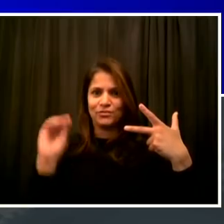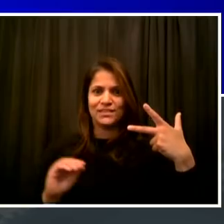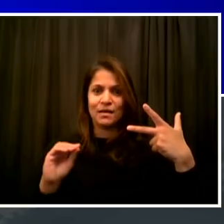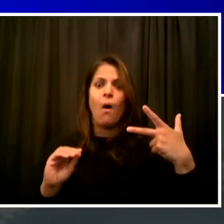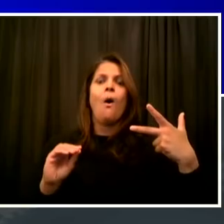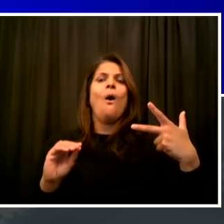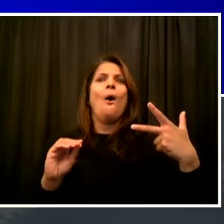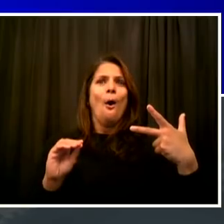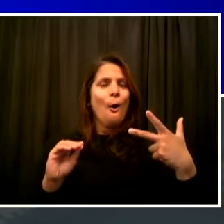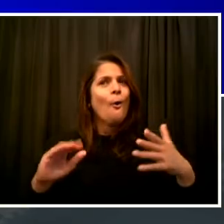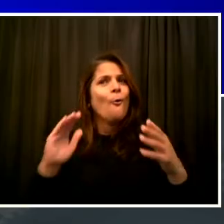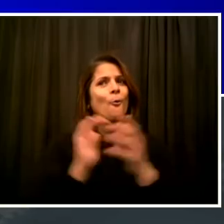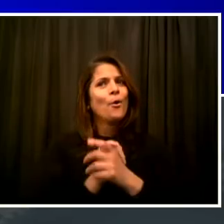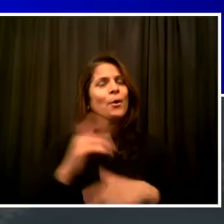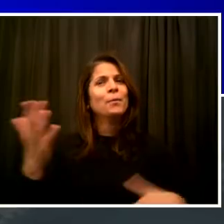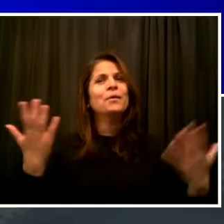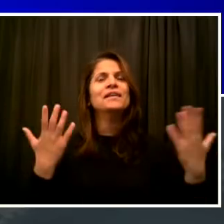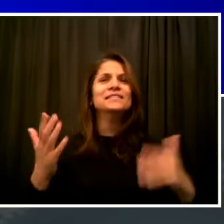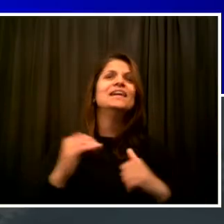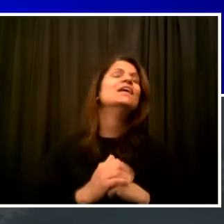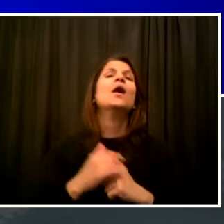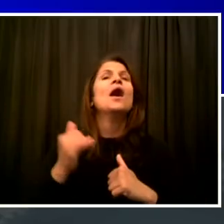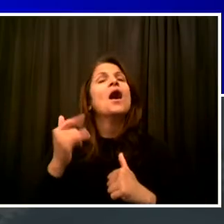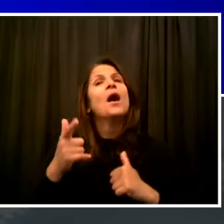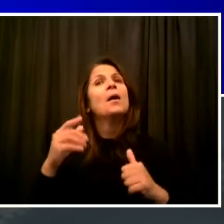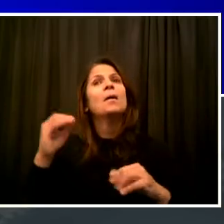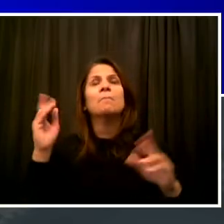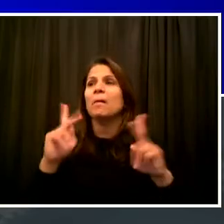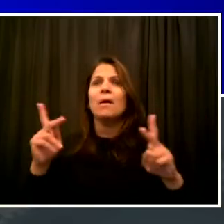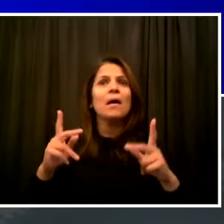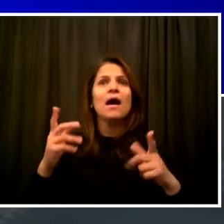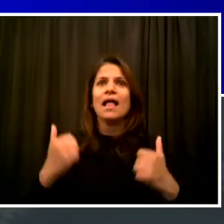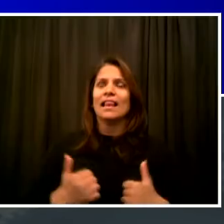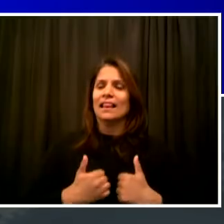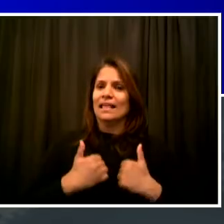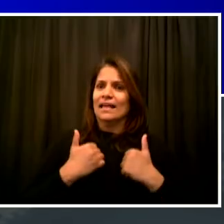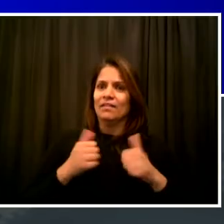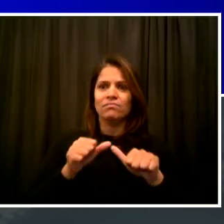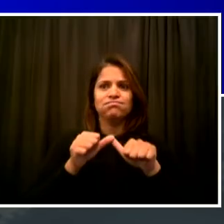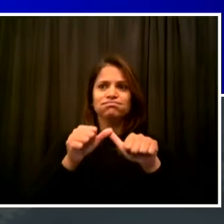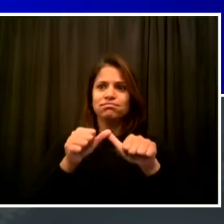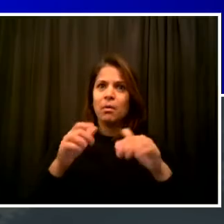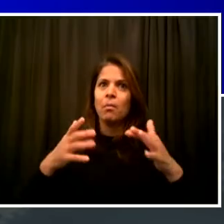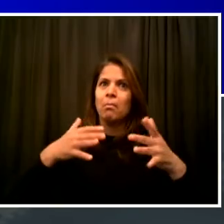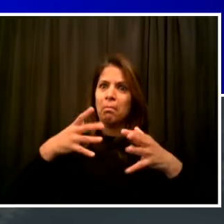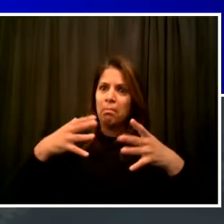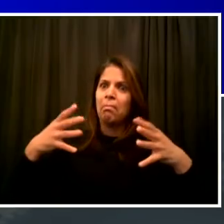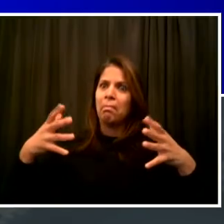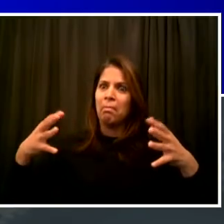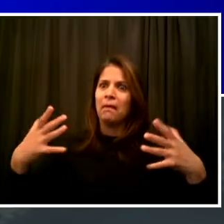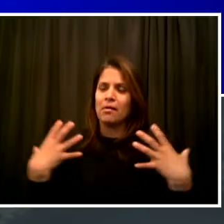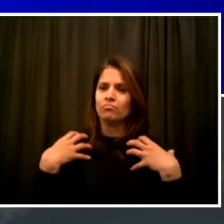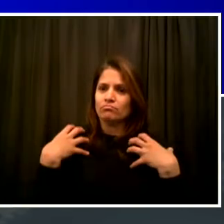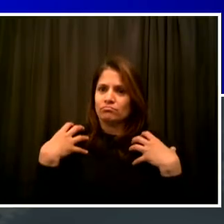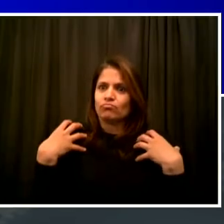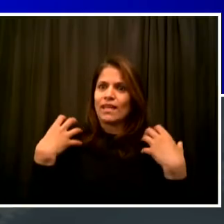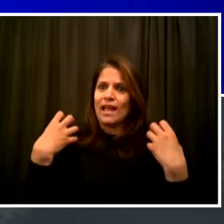FEERW EOPPLE FOR THE LIVES BEING SAVED.